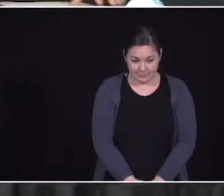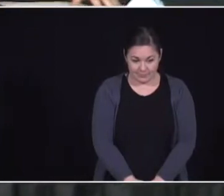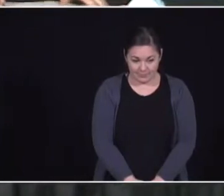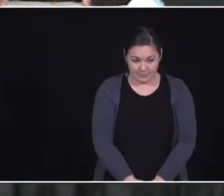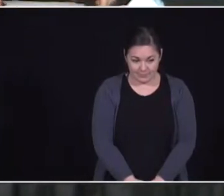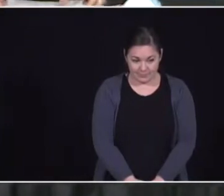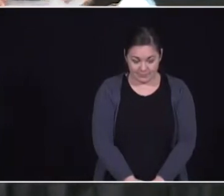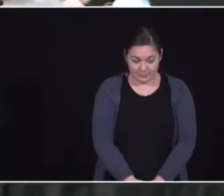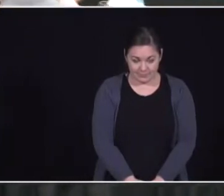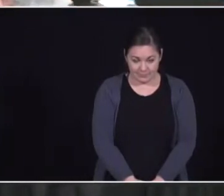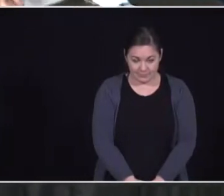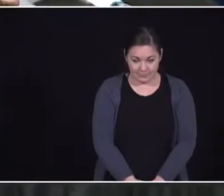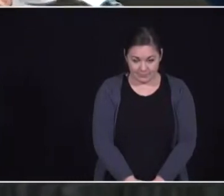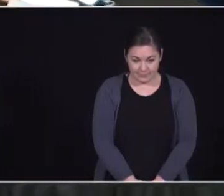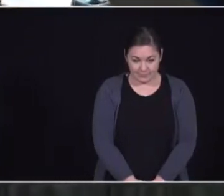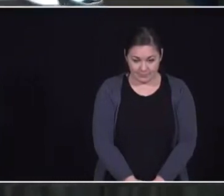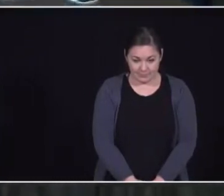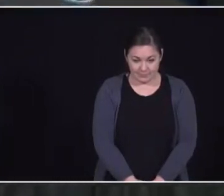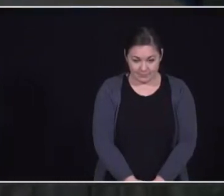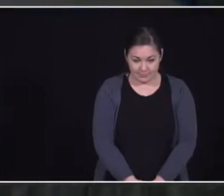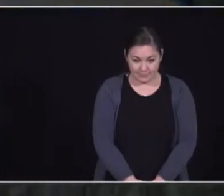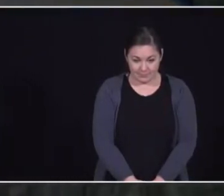Yaffe.